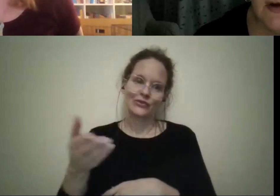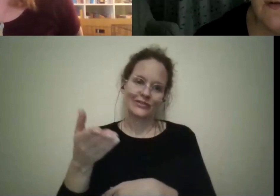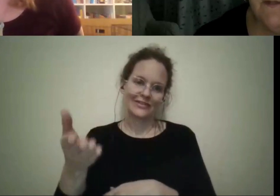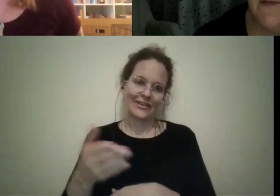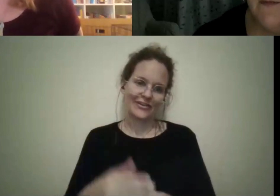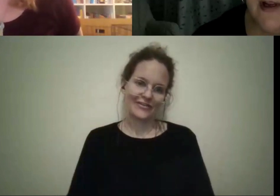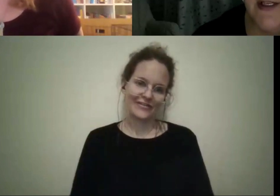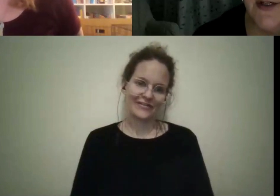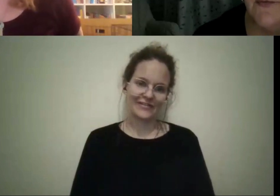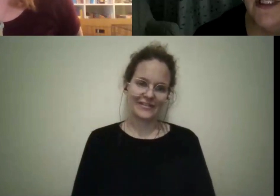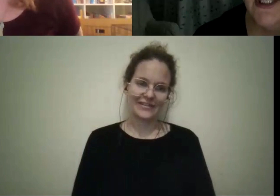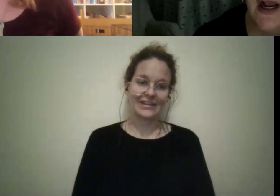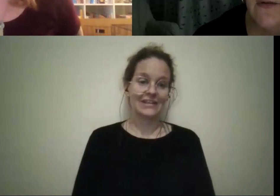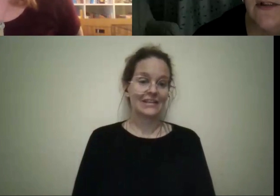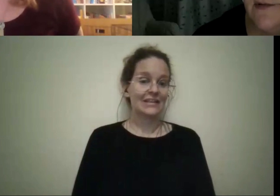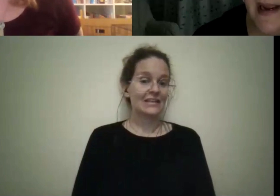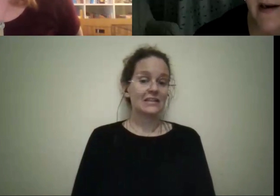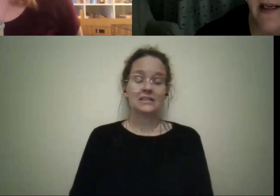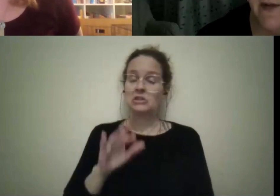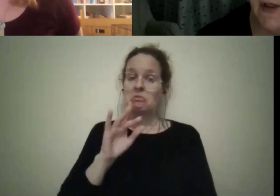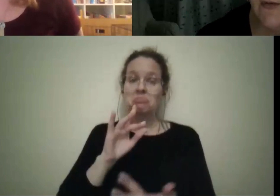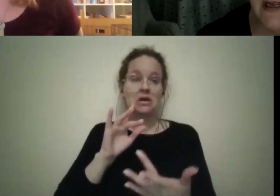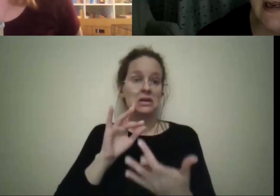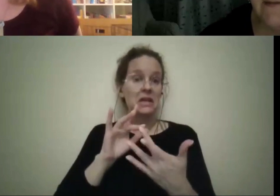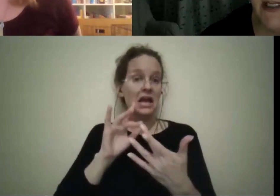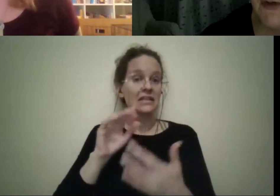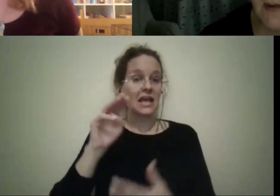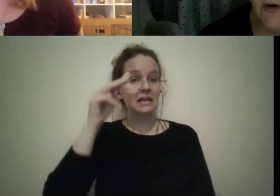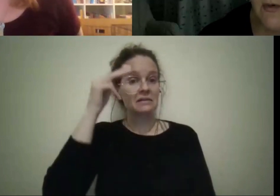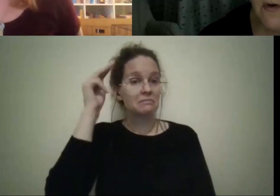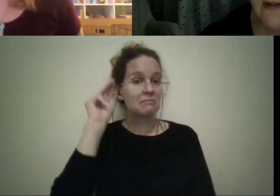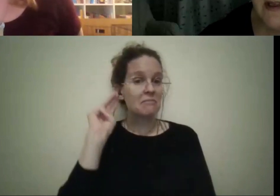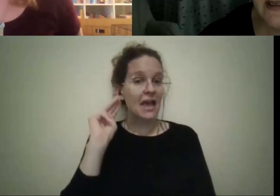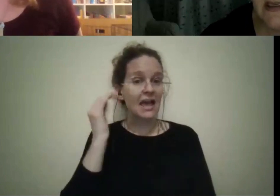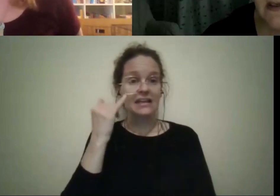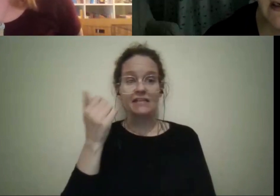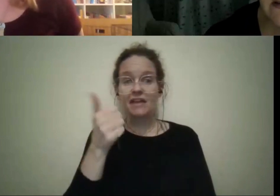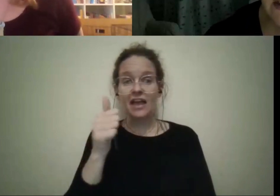So feel free to reach out to Maddie if you have any trouble with getting